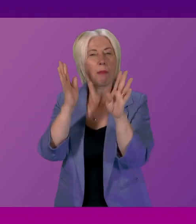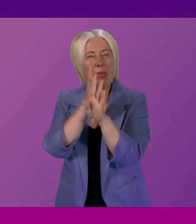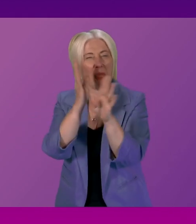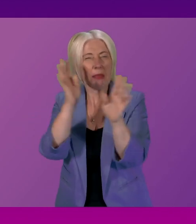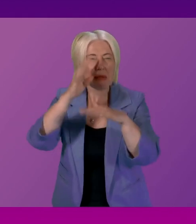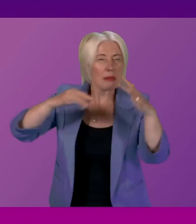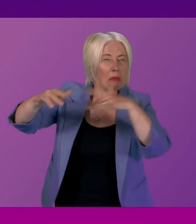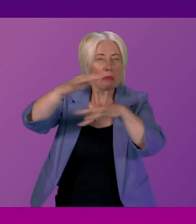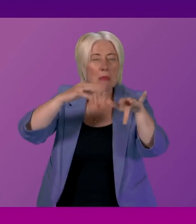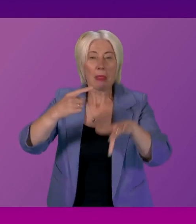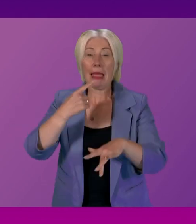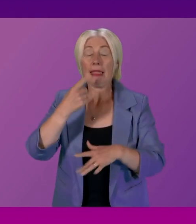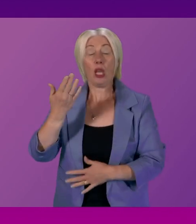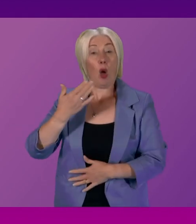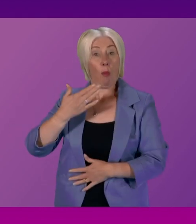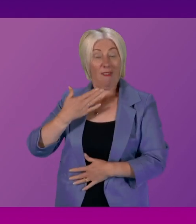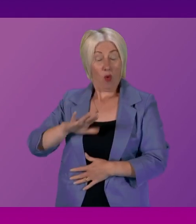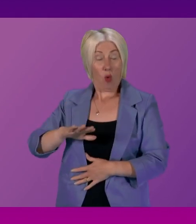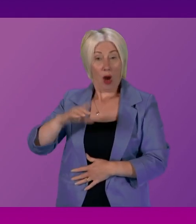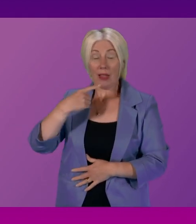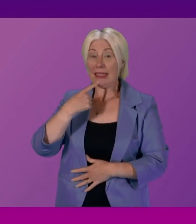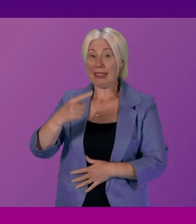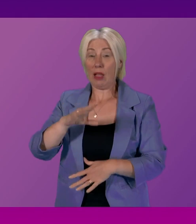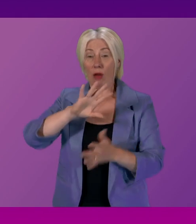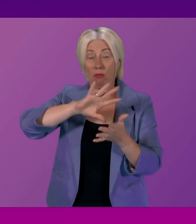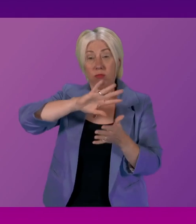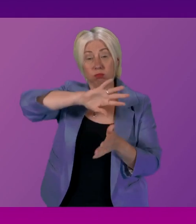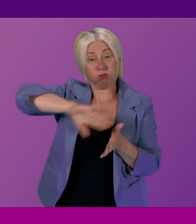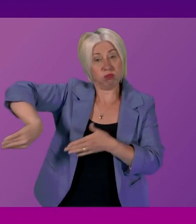“Before suggesting anything as drastic as removing juries from criminal trials, however,